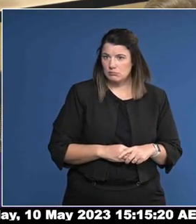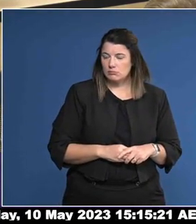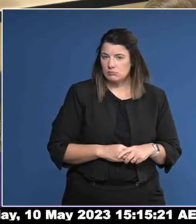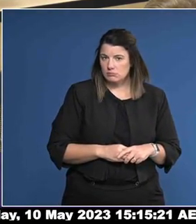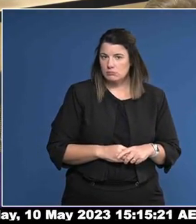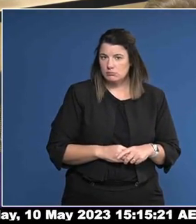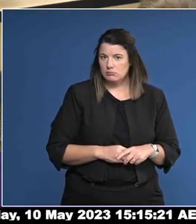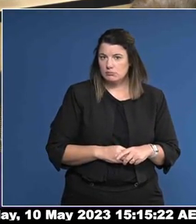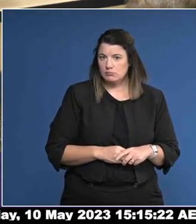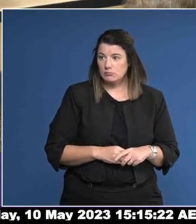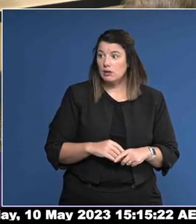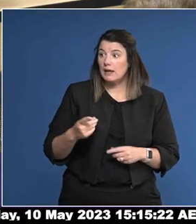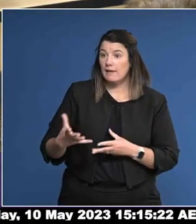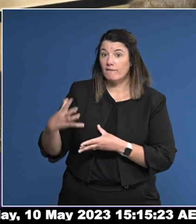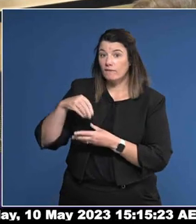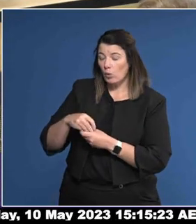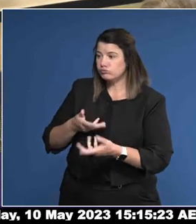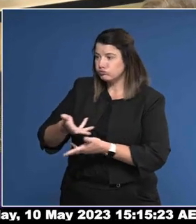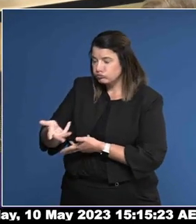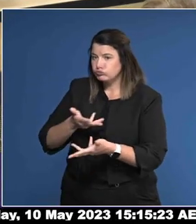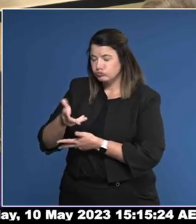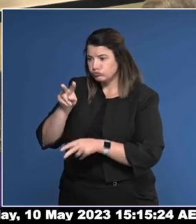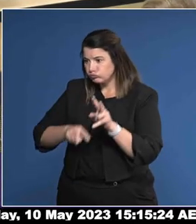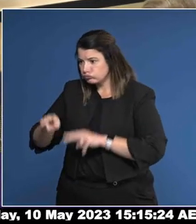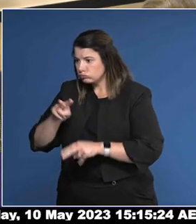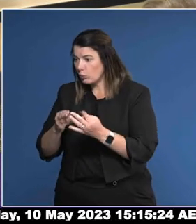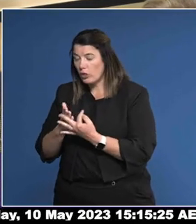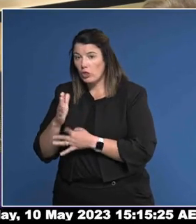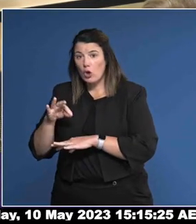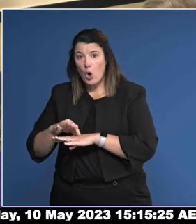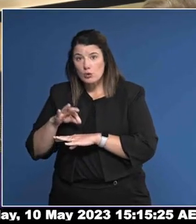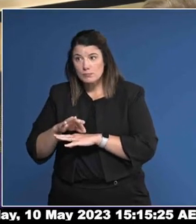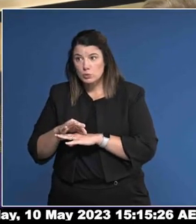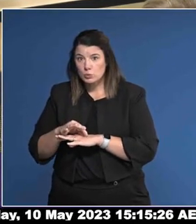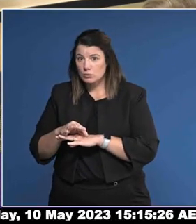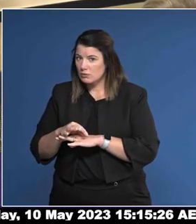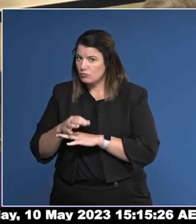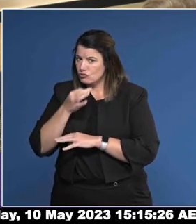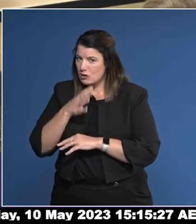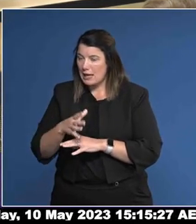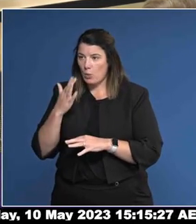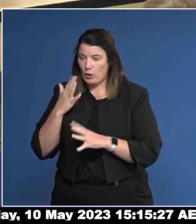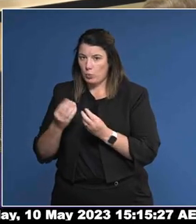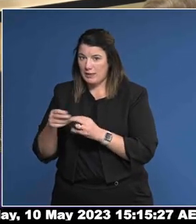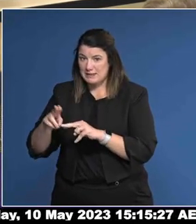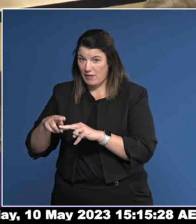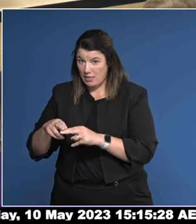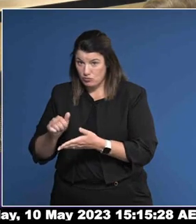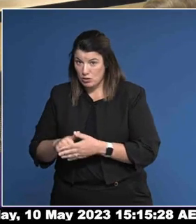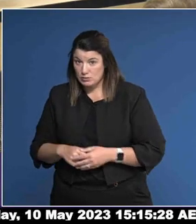irregular engagement by Kaleb through his father at the hospital; correct? Correct.